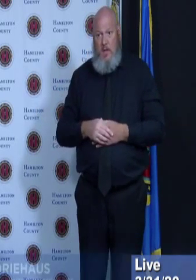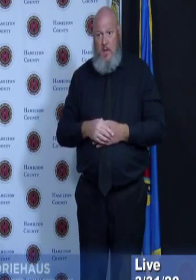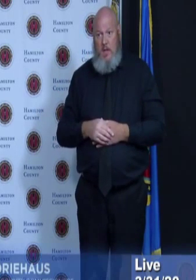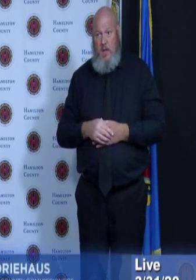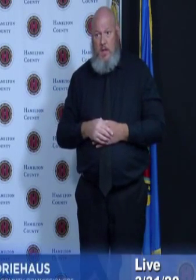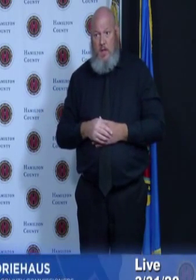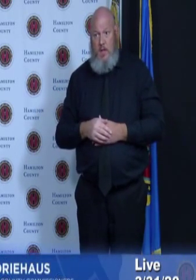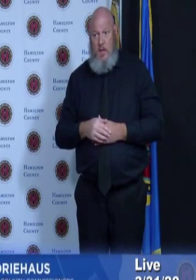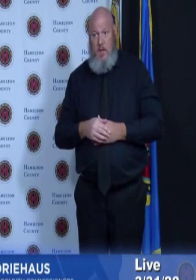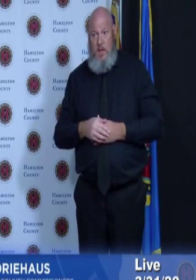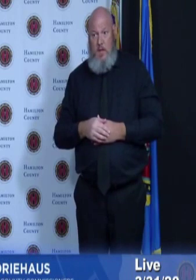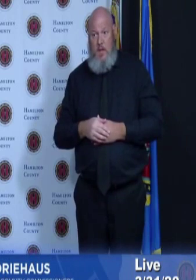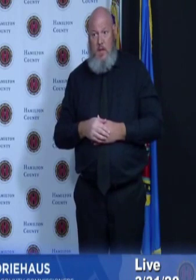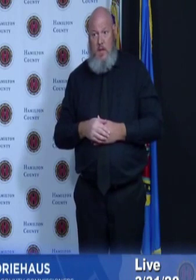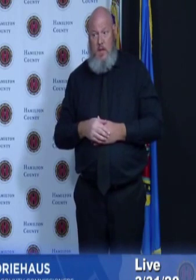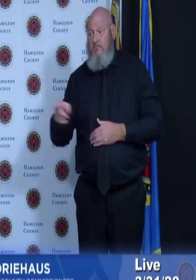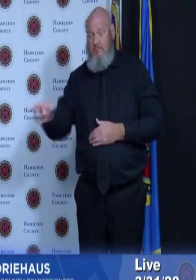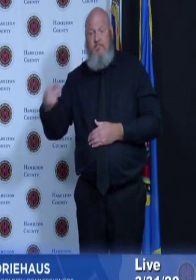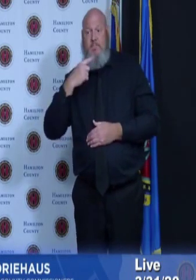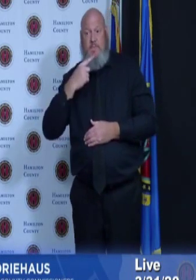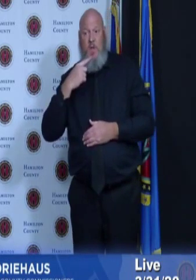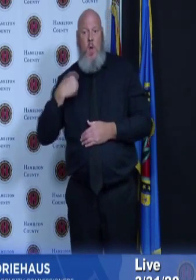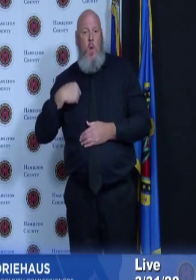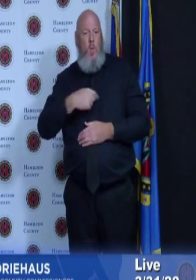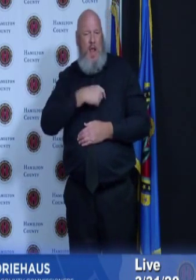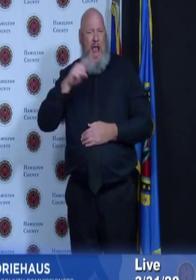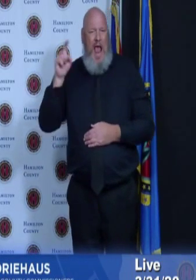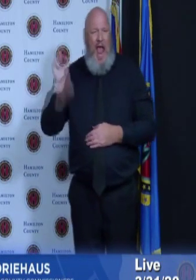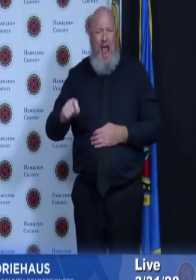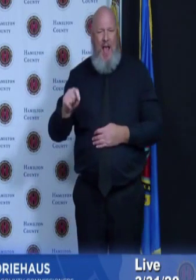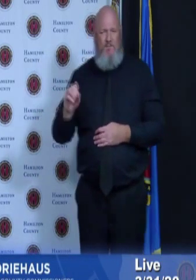electeds have been working on this for a number of weeks trying to define